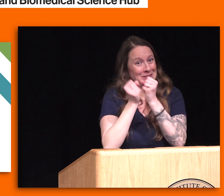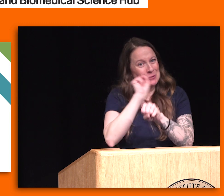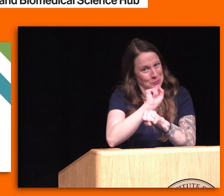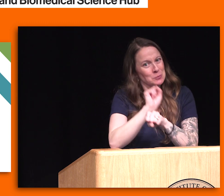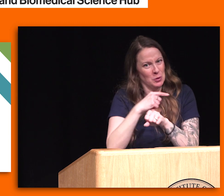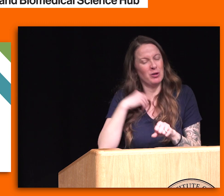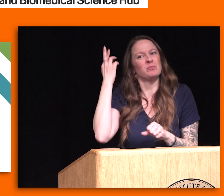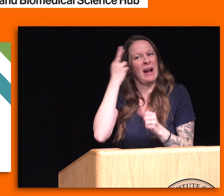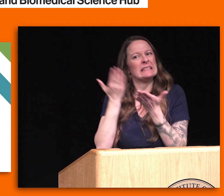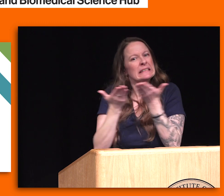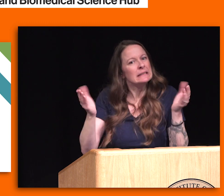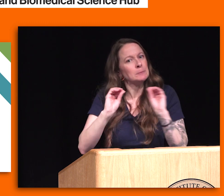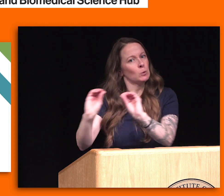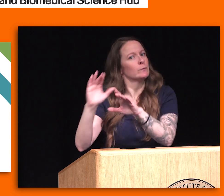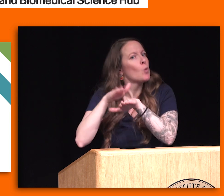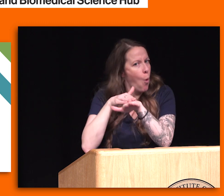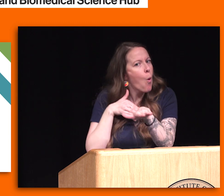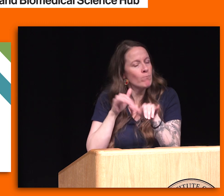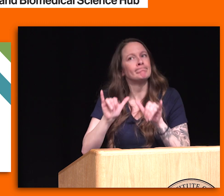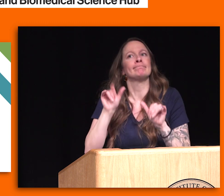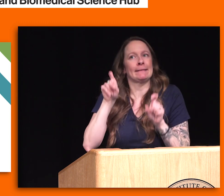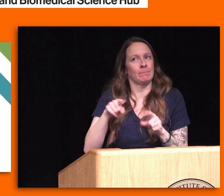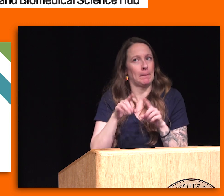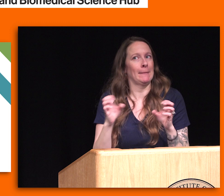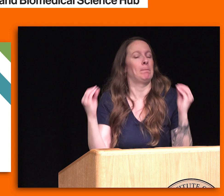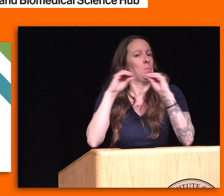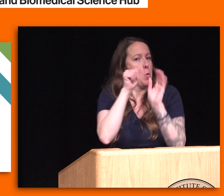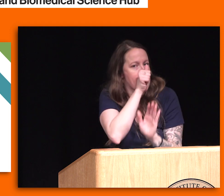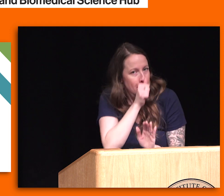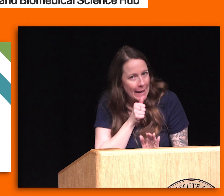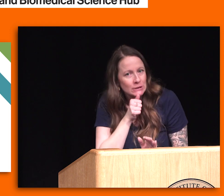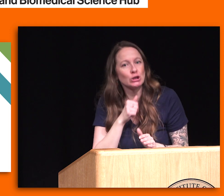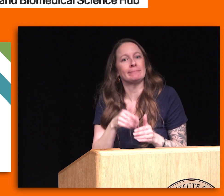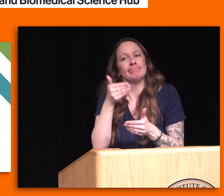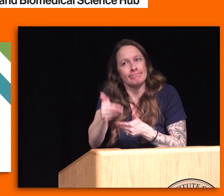Now, one thing, through all of my advocacy work, I realized that things move slowly.